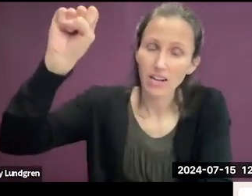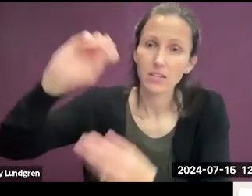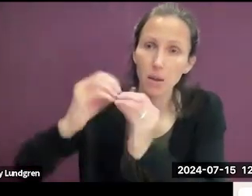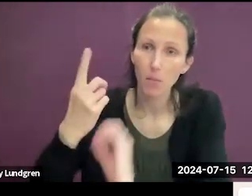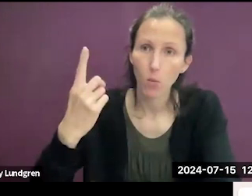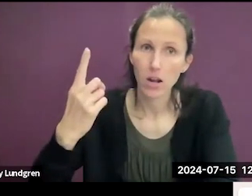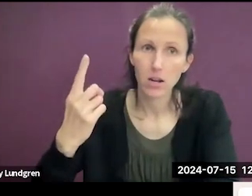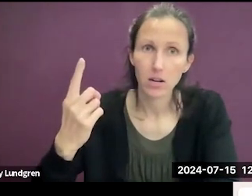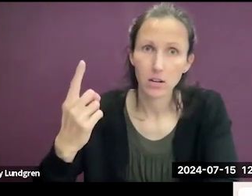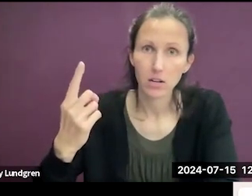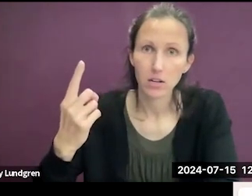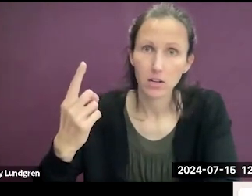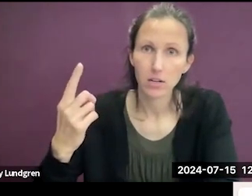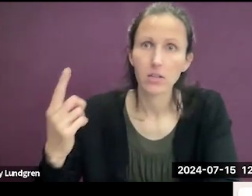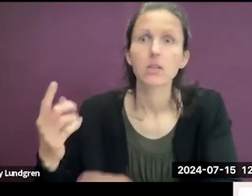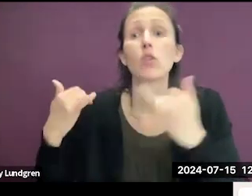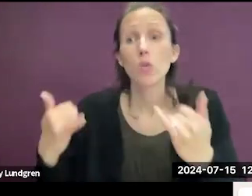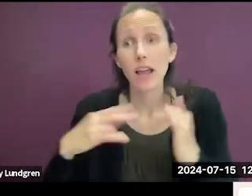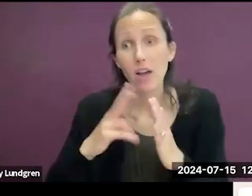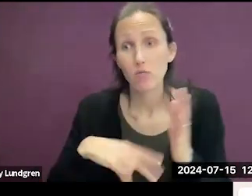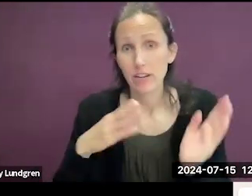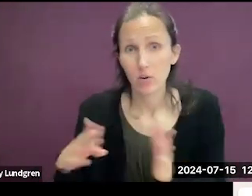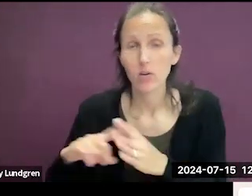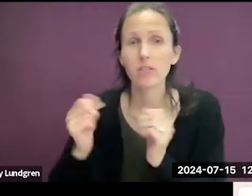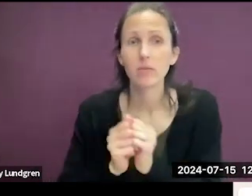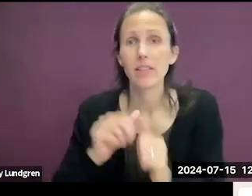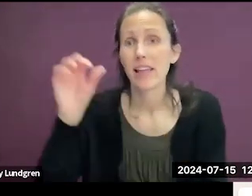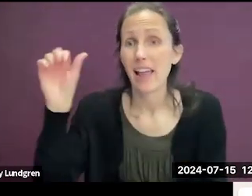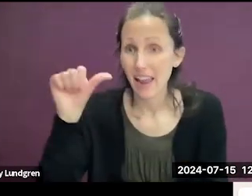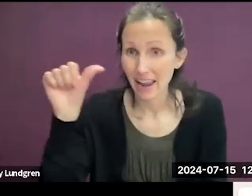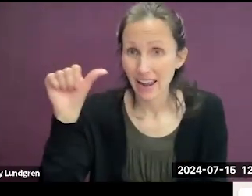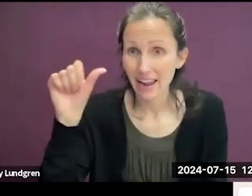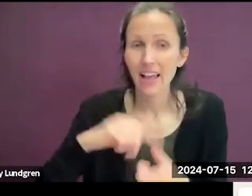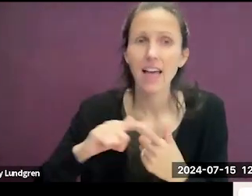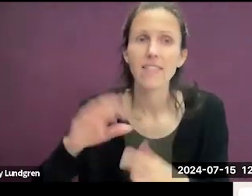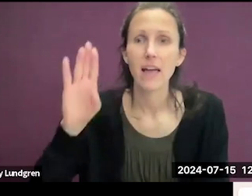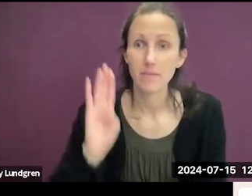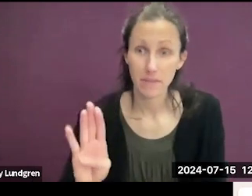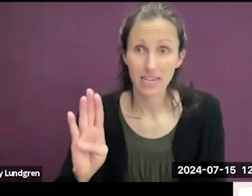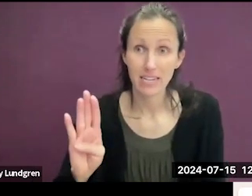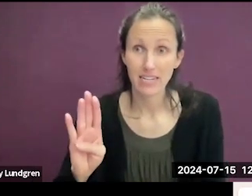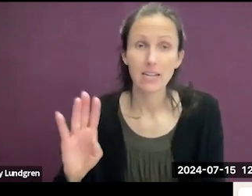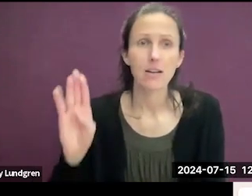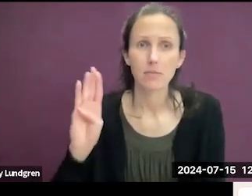So currently our reading order starts with A and then goes to B. So B is my slide title, text boxes,